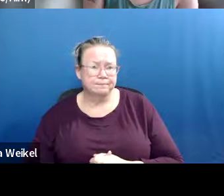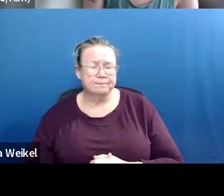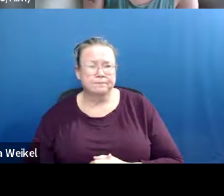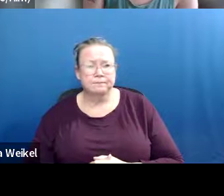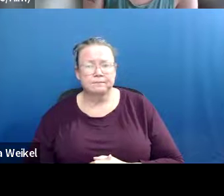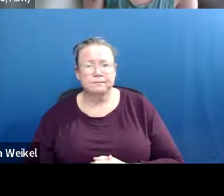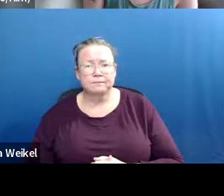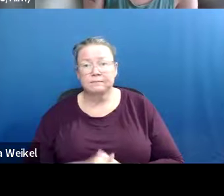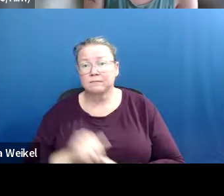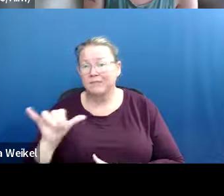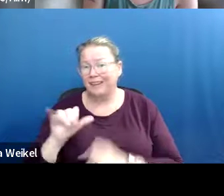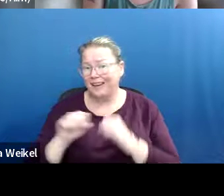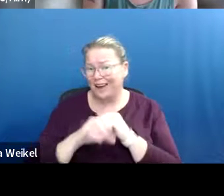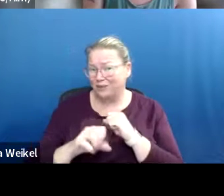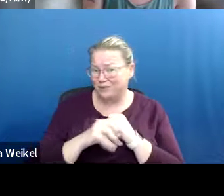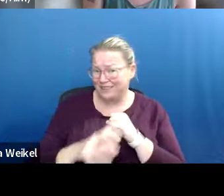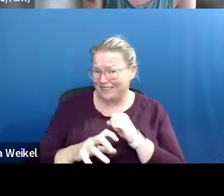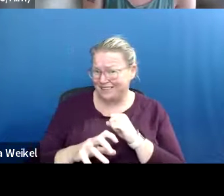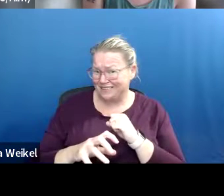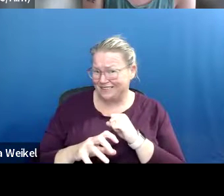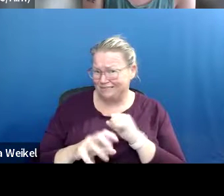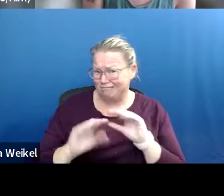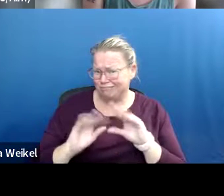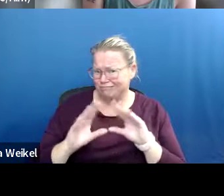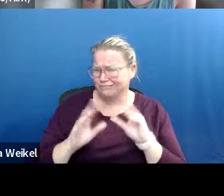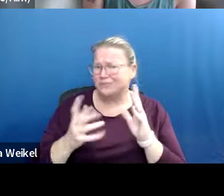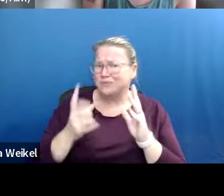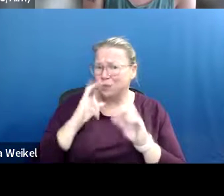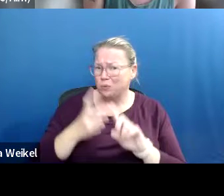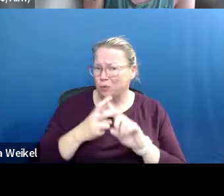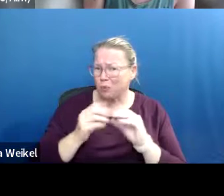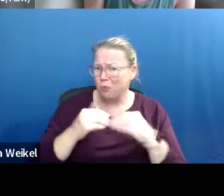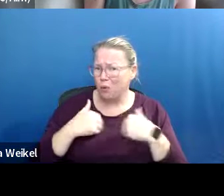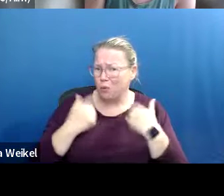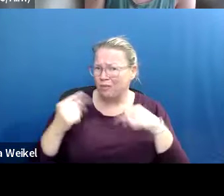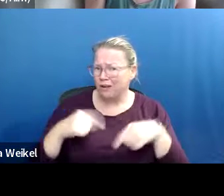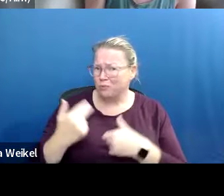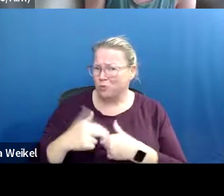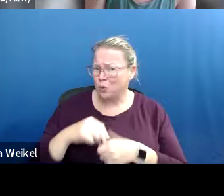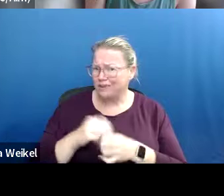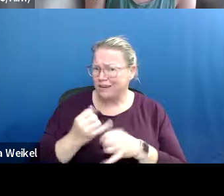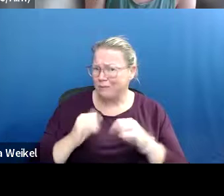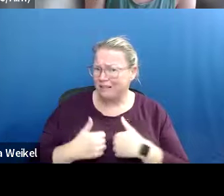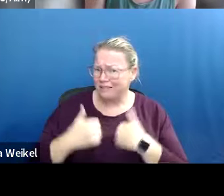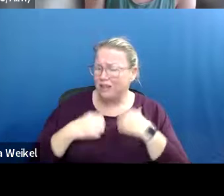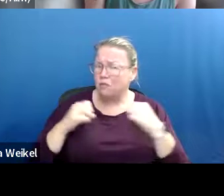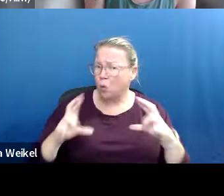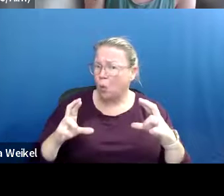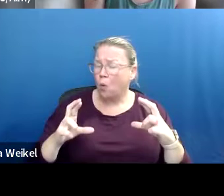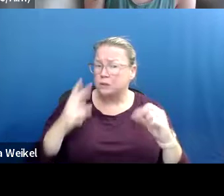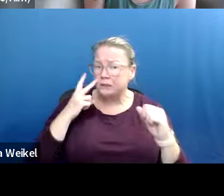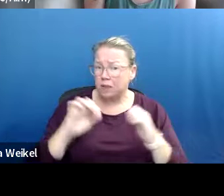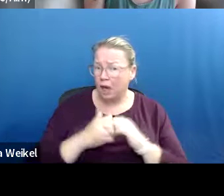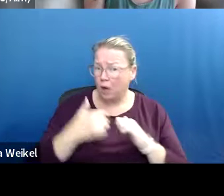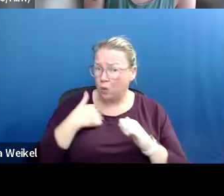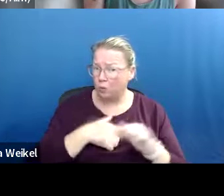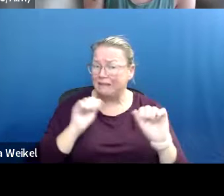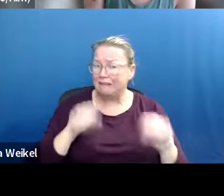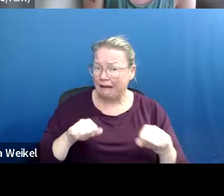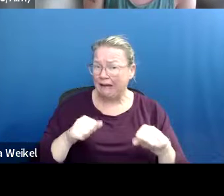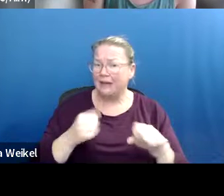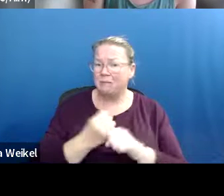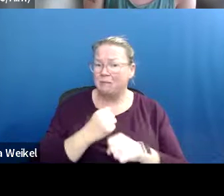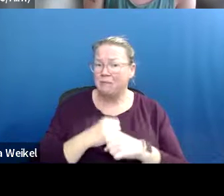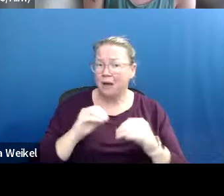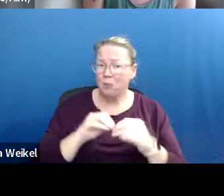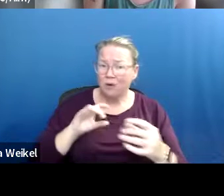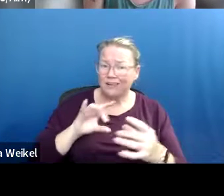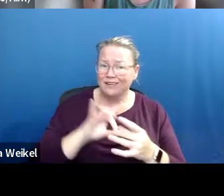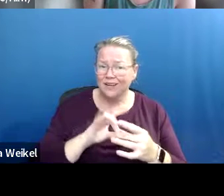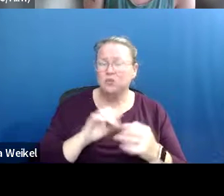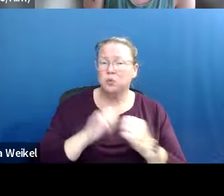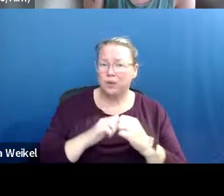Kayla Robertson: Like advertising, just to like, clarify, like to recruit more youth, to come and join us in independent living, or just to see how we can make more connections of community integration.